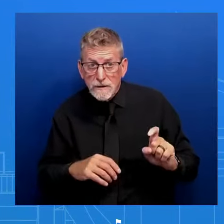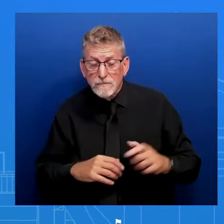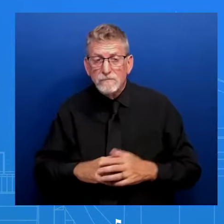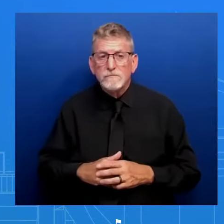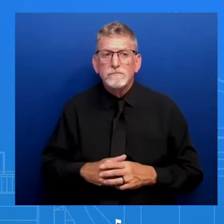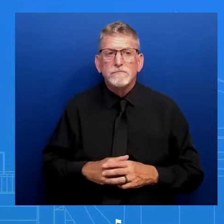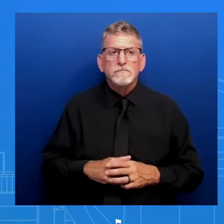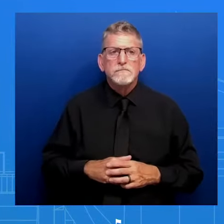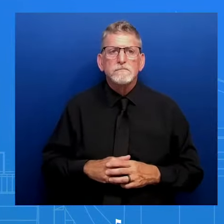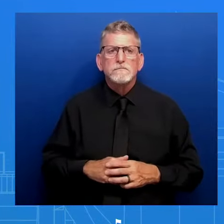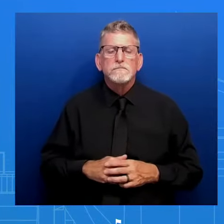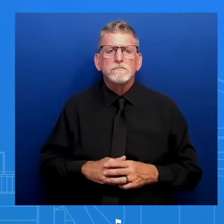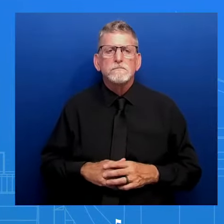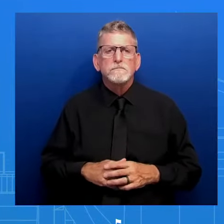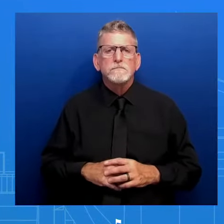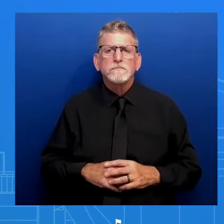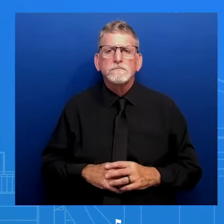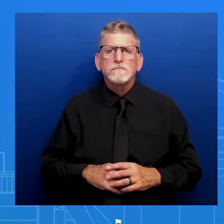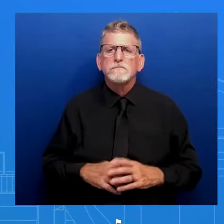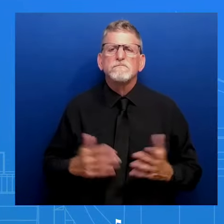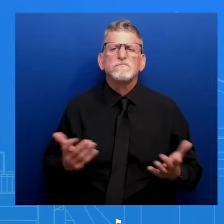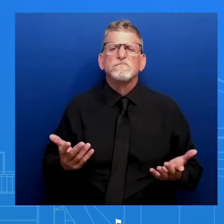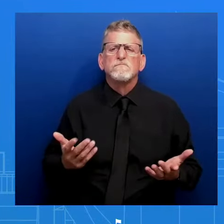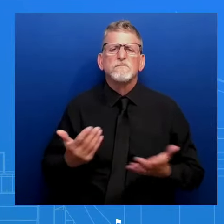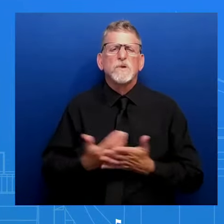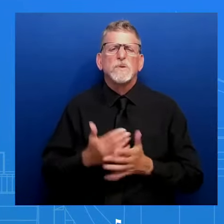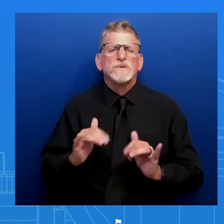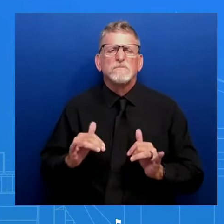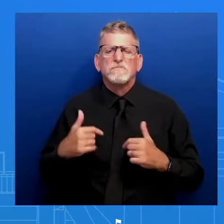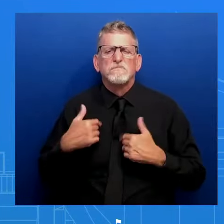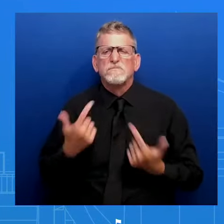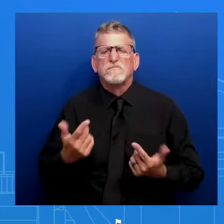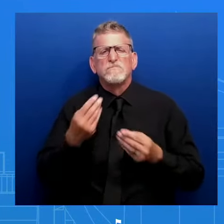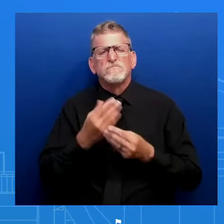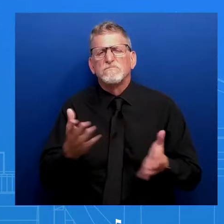As you know, you know, the President has the most